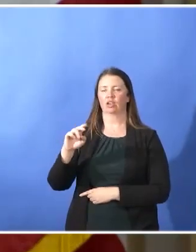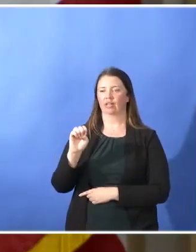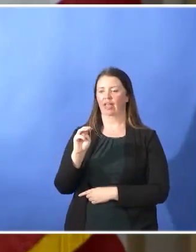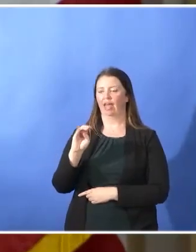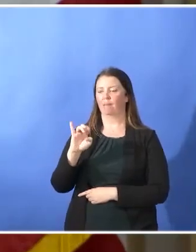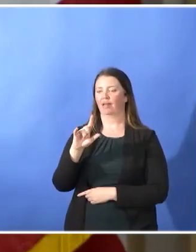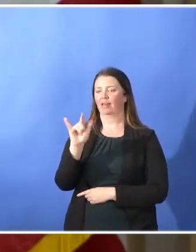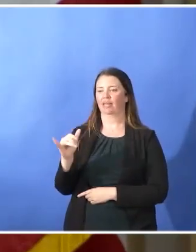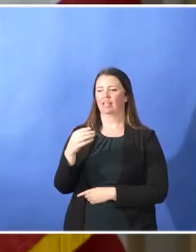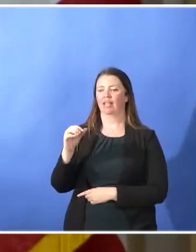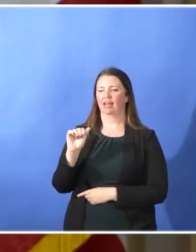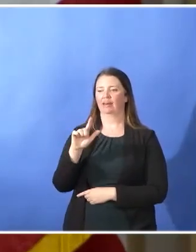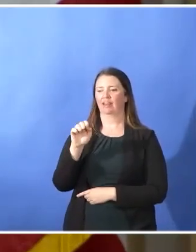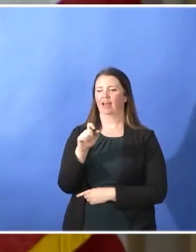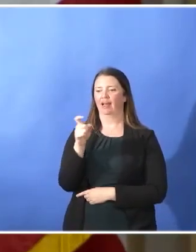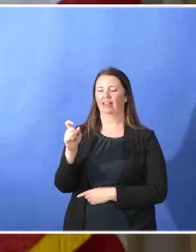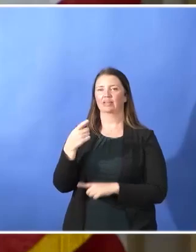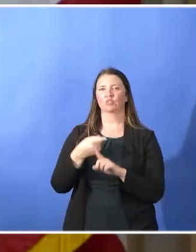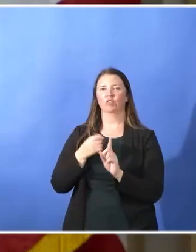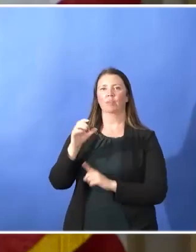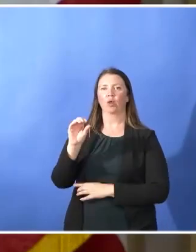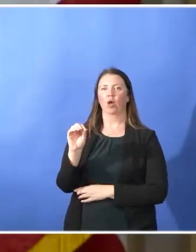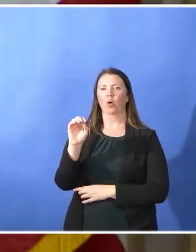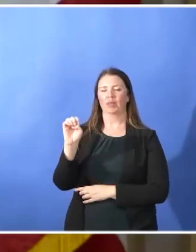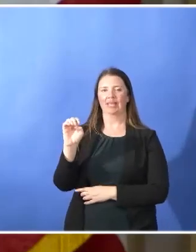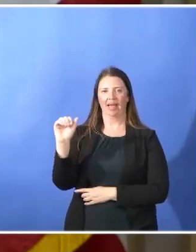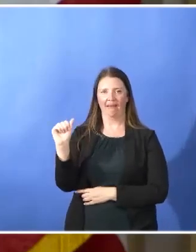ANALYTICS. SUSIE AND WILLIAM FROM THE